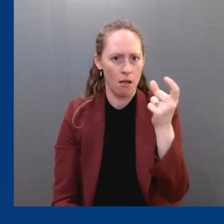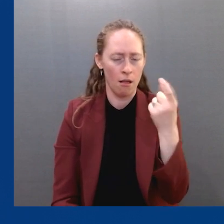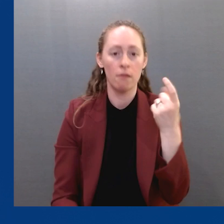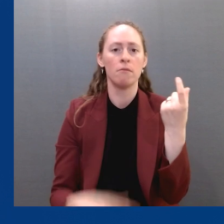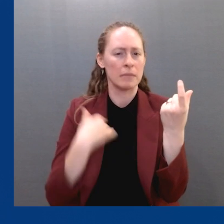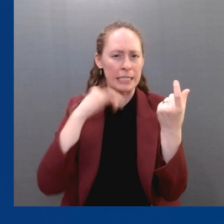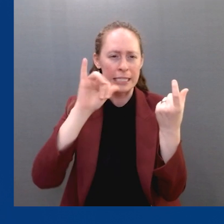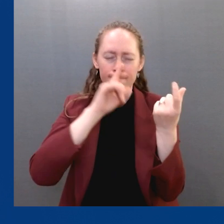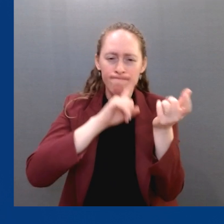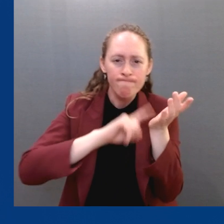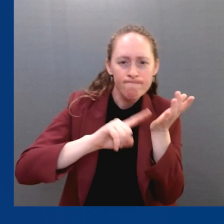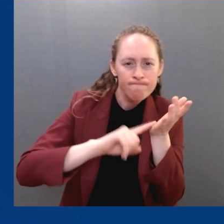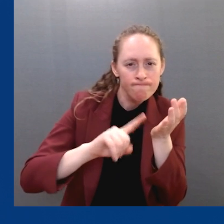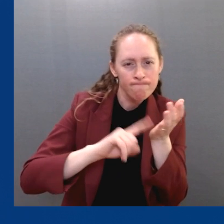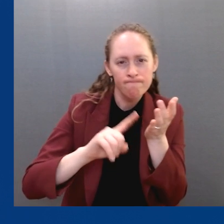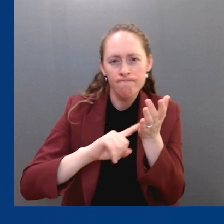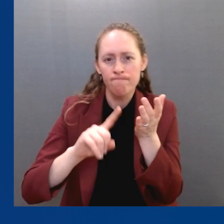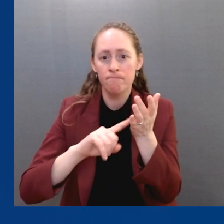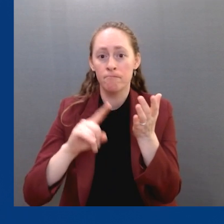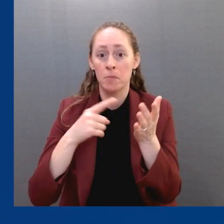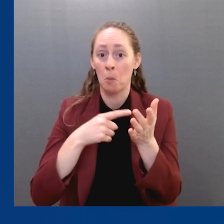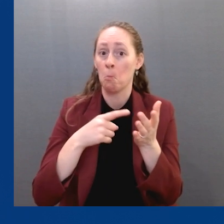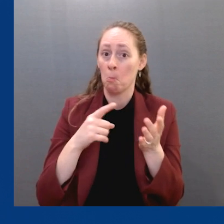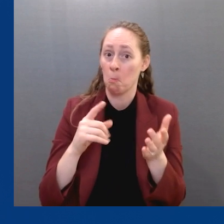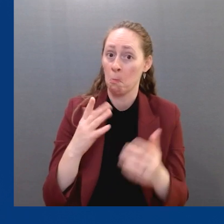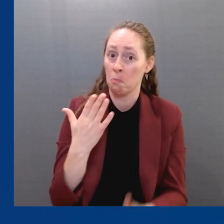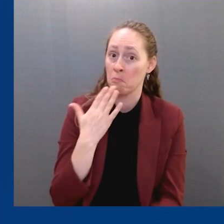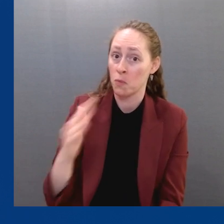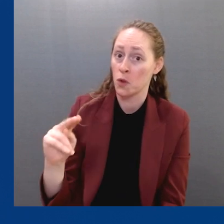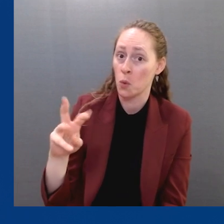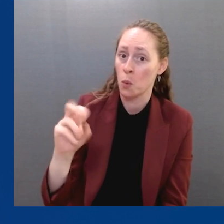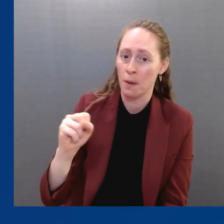we really do need to have a continual flow of resources to do that.